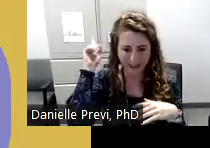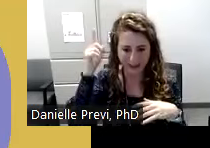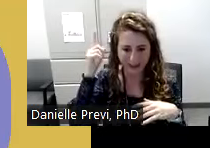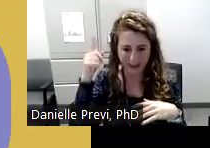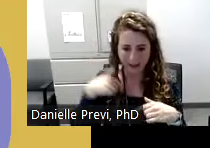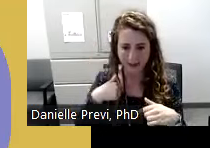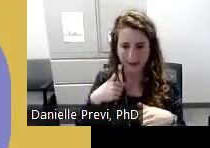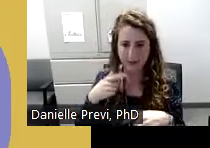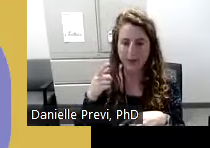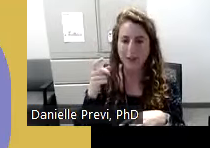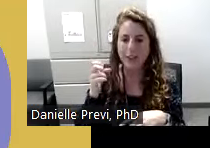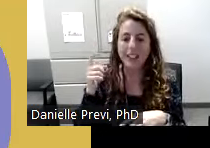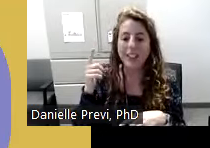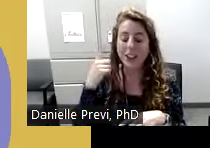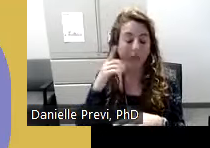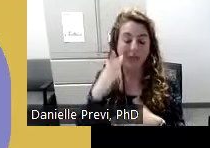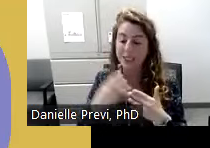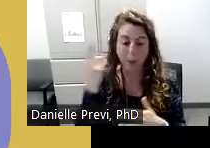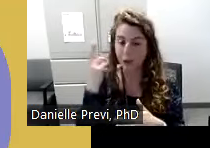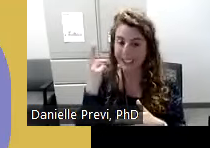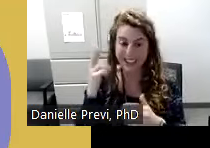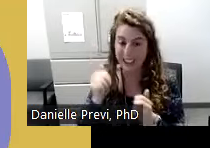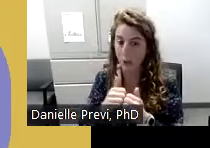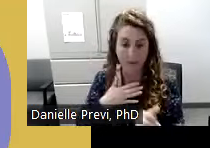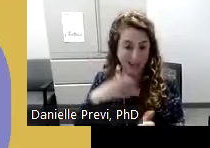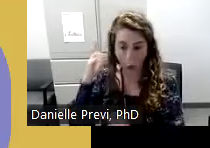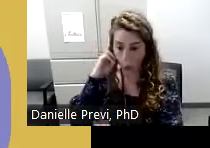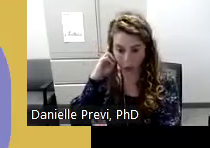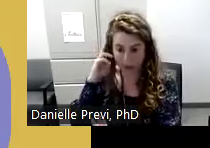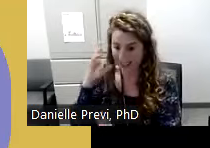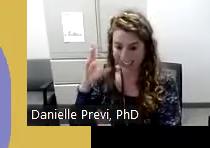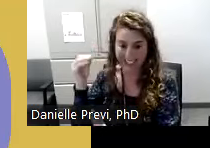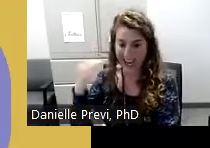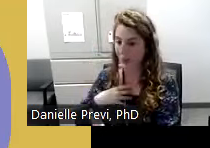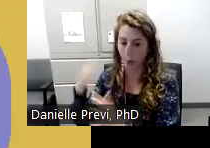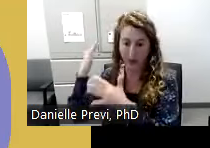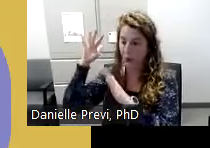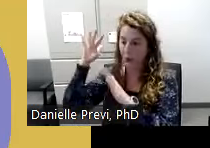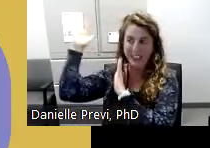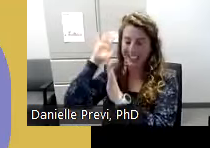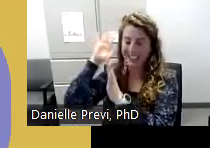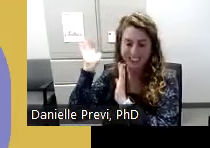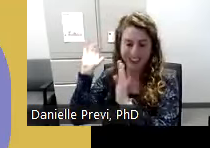that I use has a white noise machine, so for some reason with my cochlear implants,